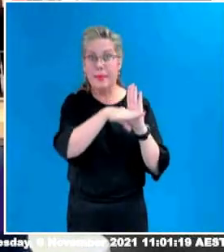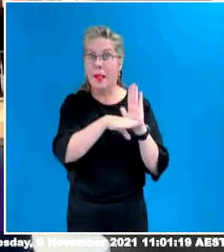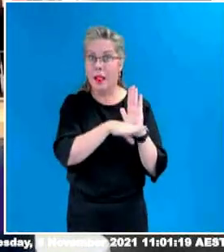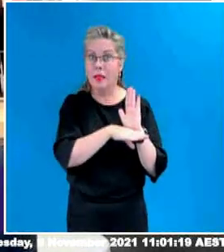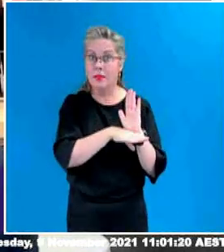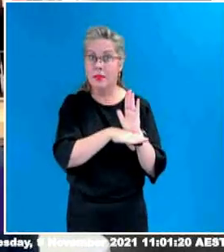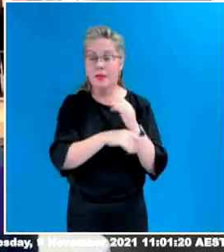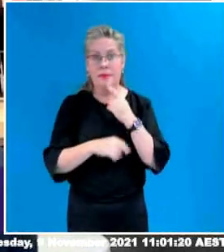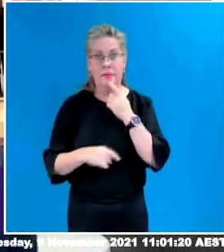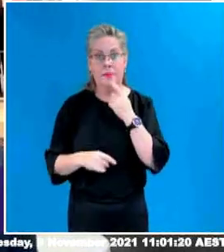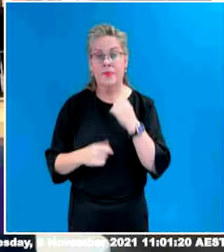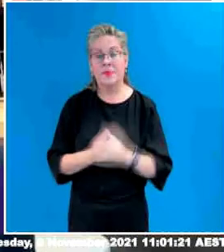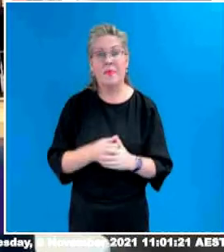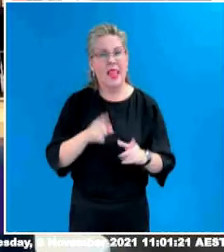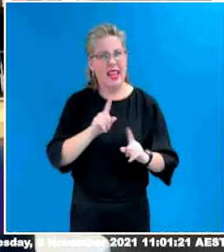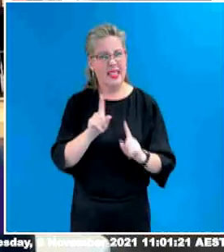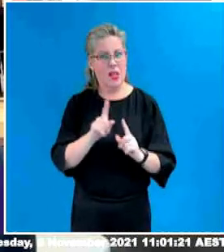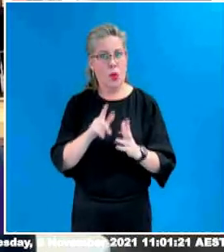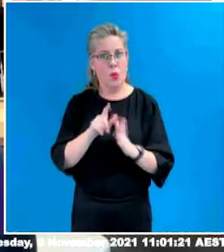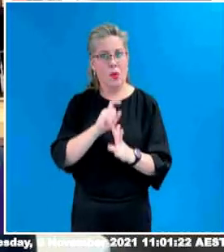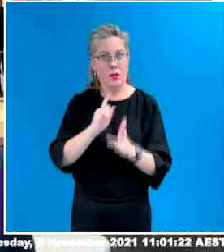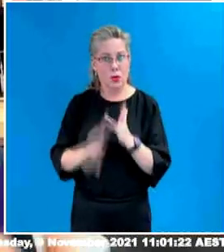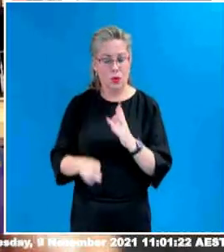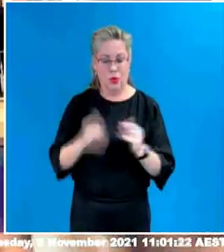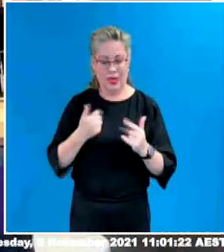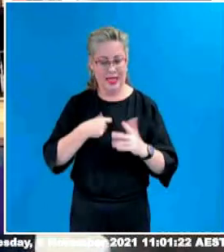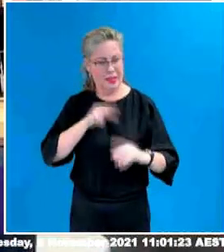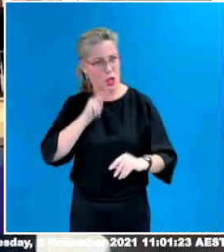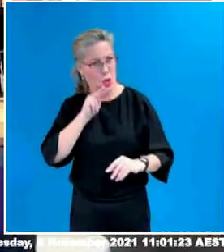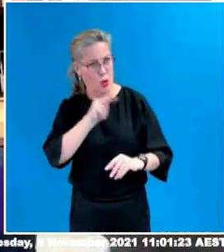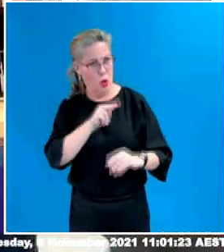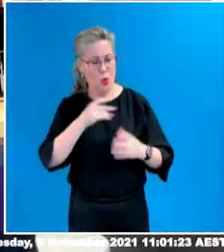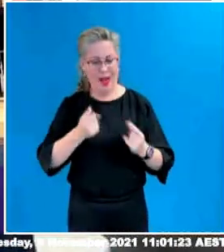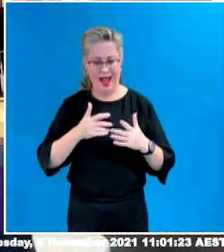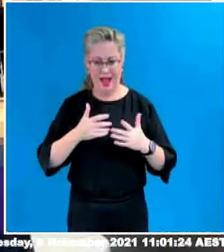regards to human rights and look at the role of companies and ensure that both